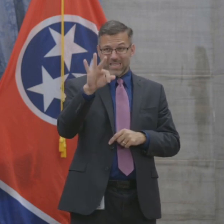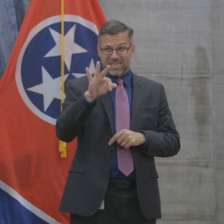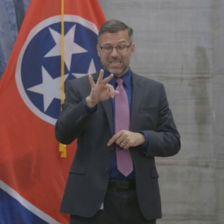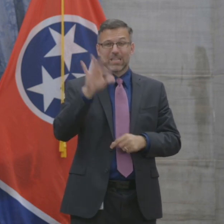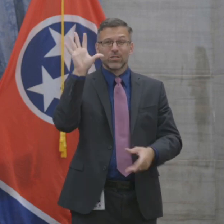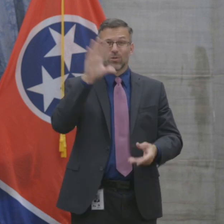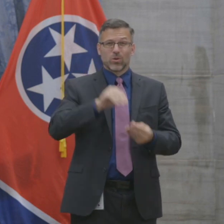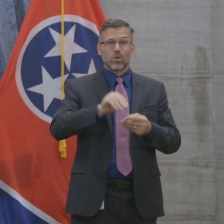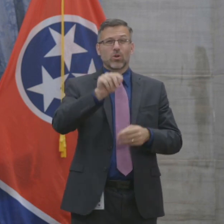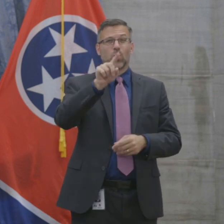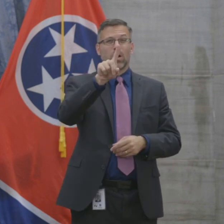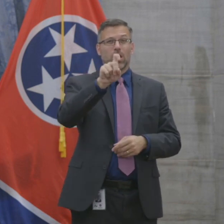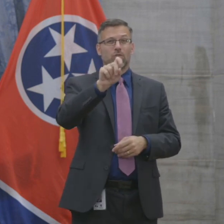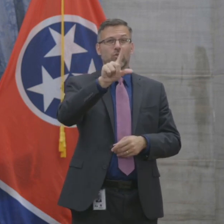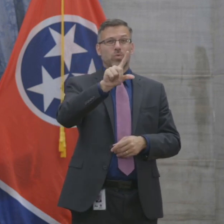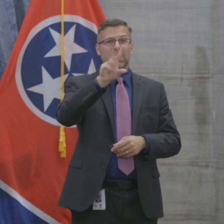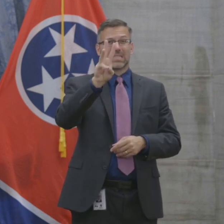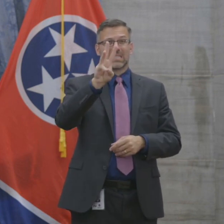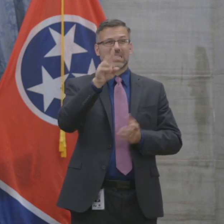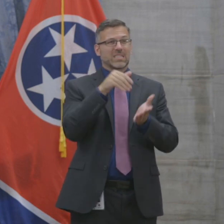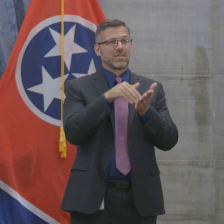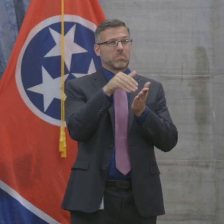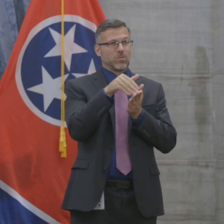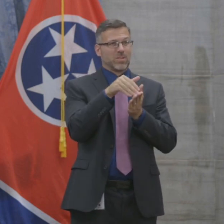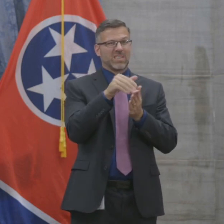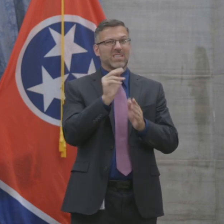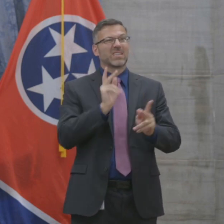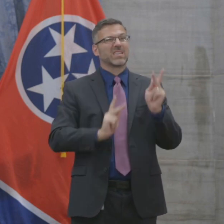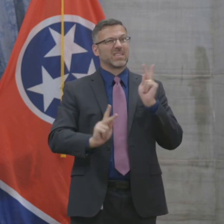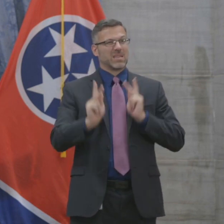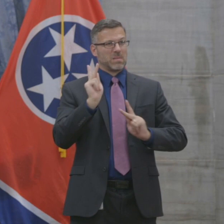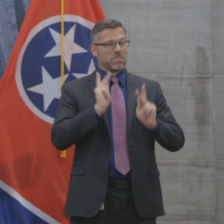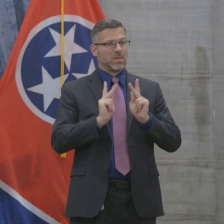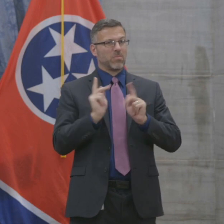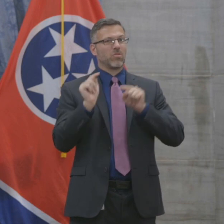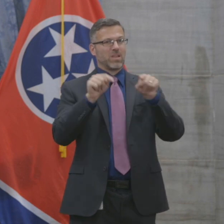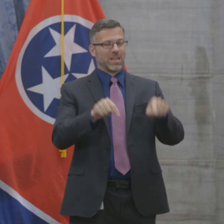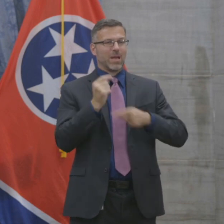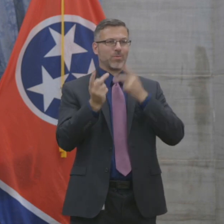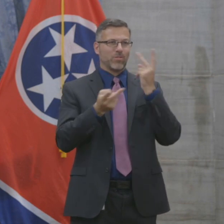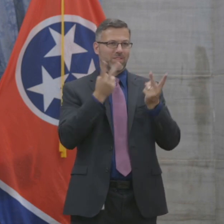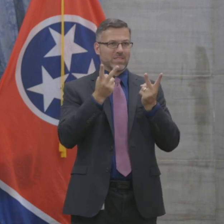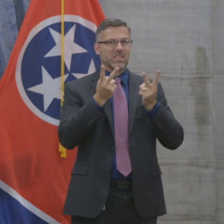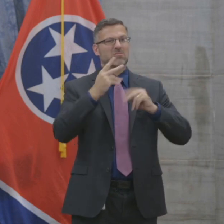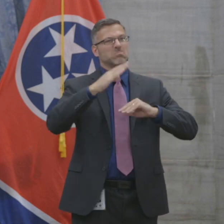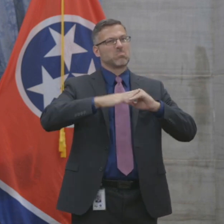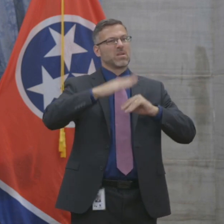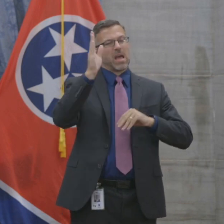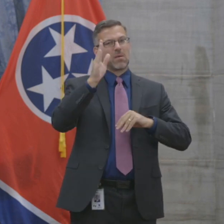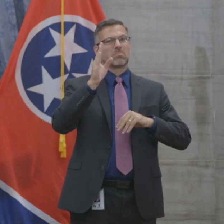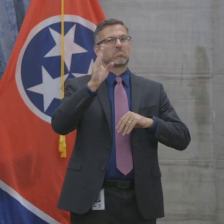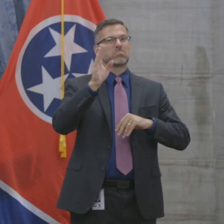Thank you, Governor Lee. I've got three updates. First I'm honored to share the recently released